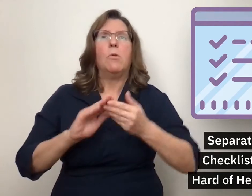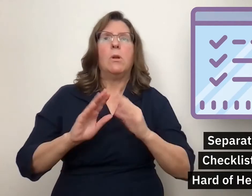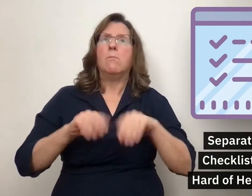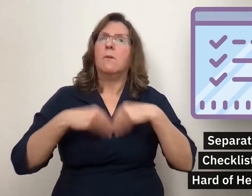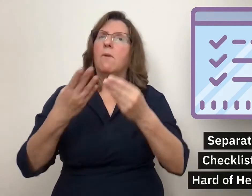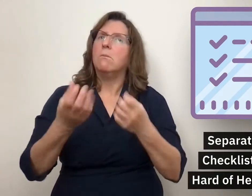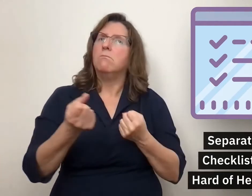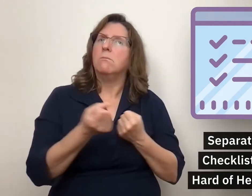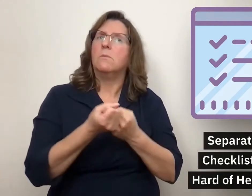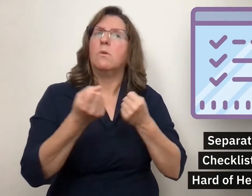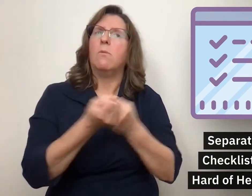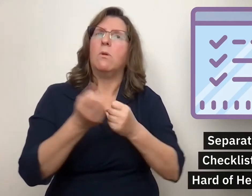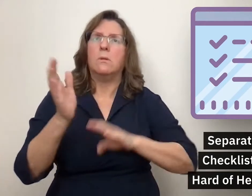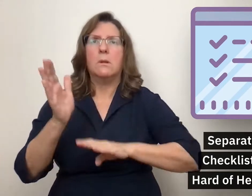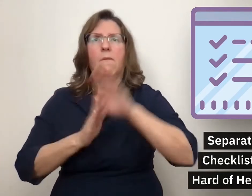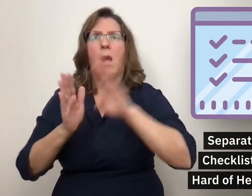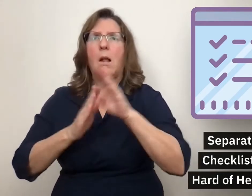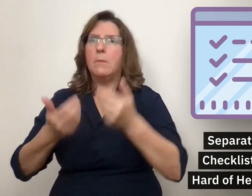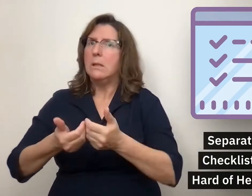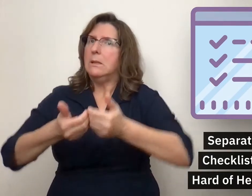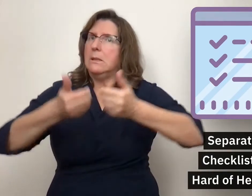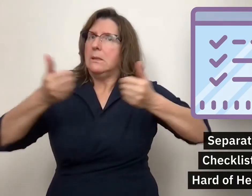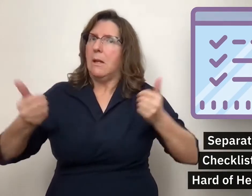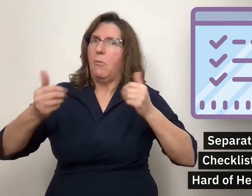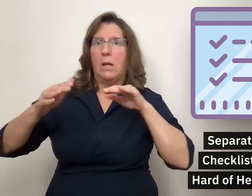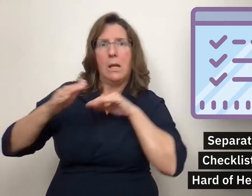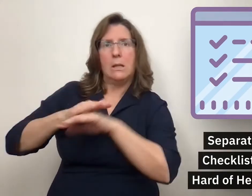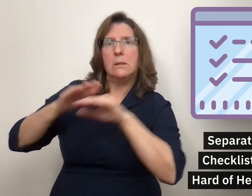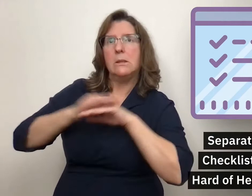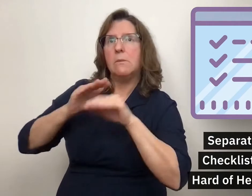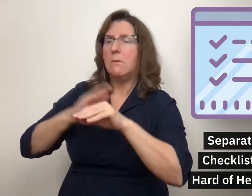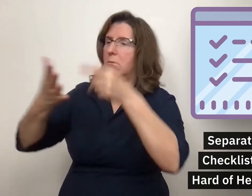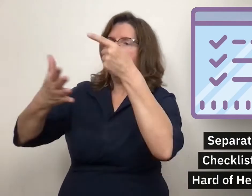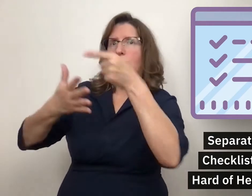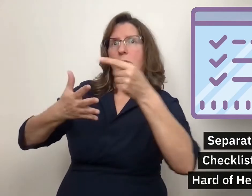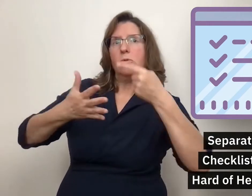One task the deaf community undertook was to create a specific accessibility checklist